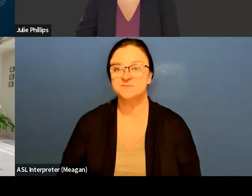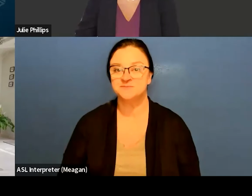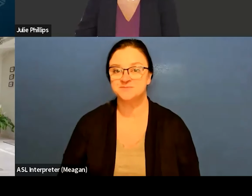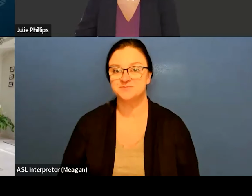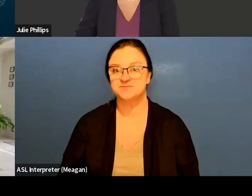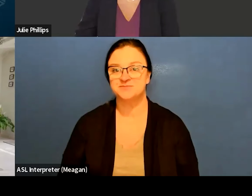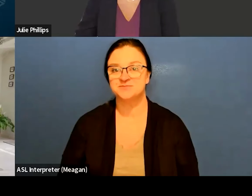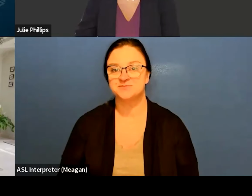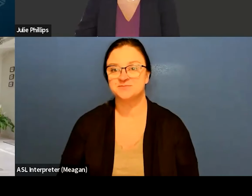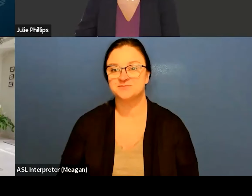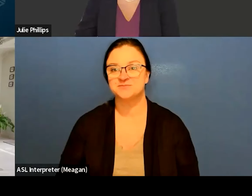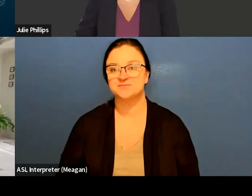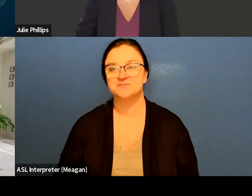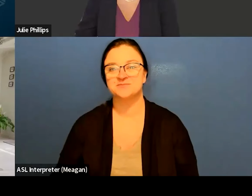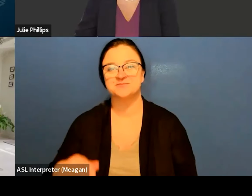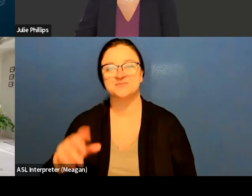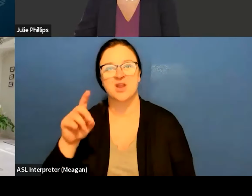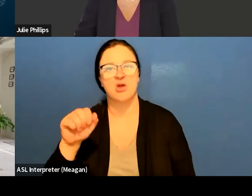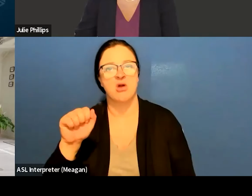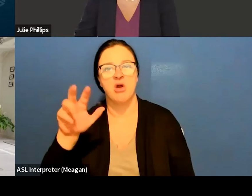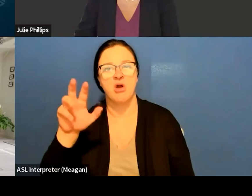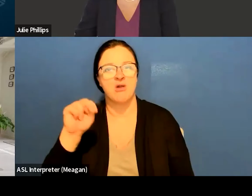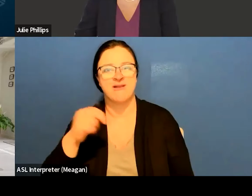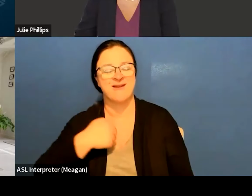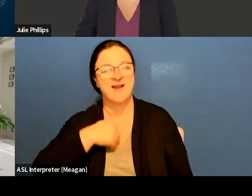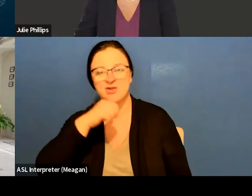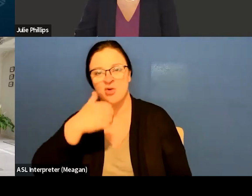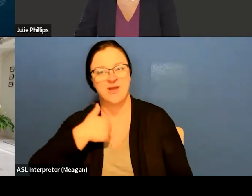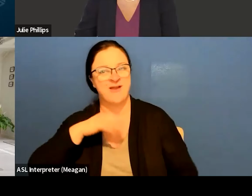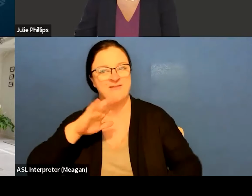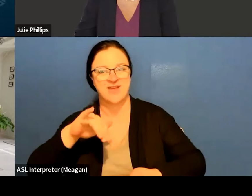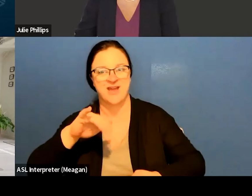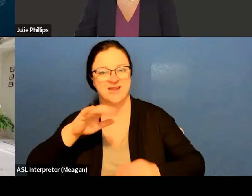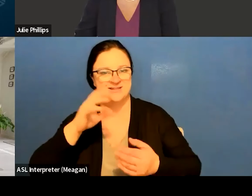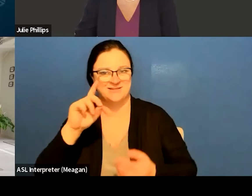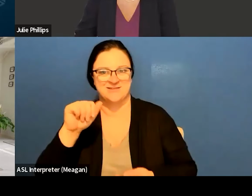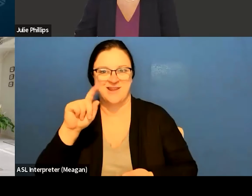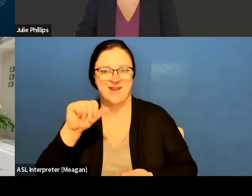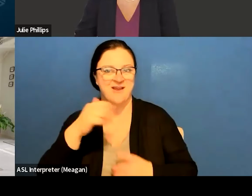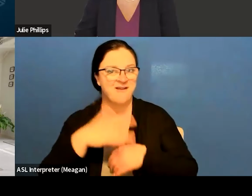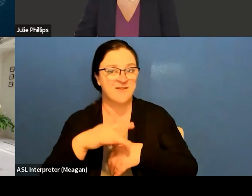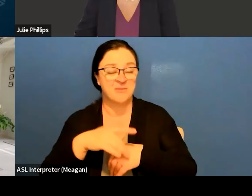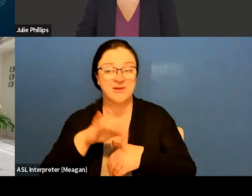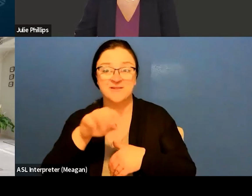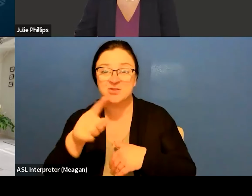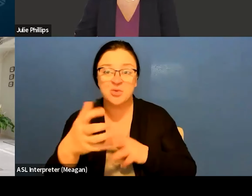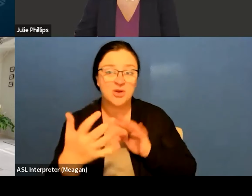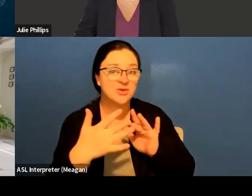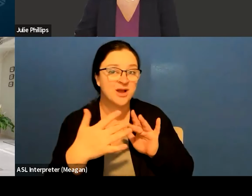I don't have that data available. If you wanna reach out to me directly,